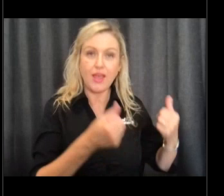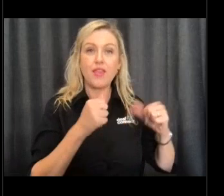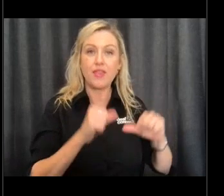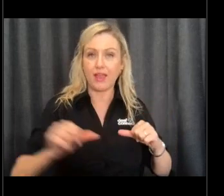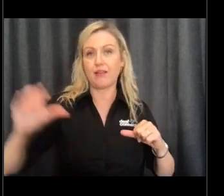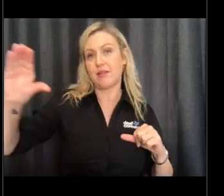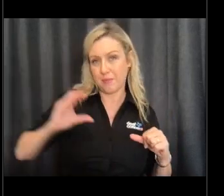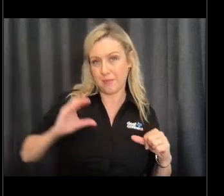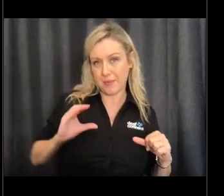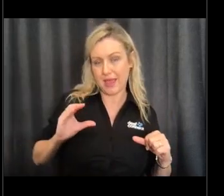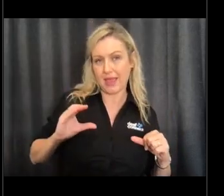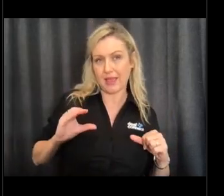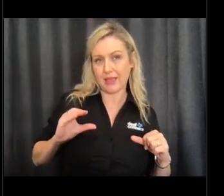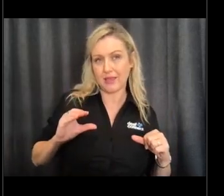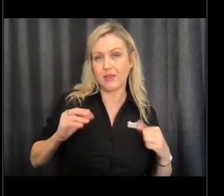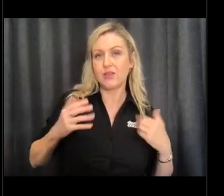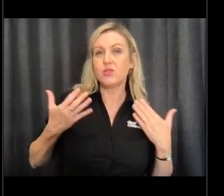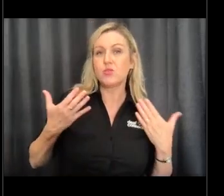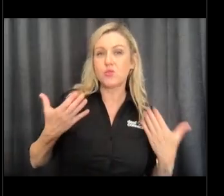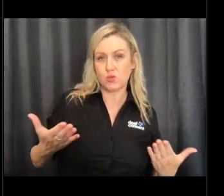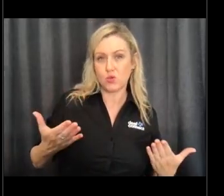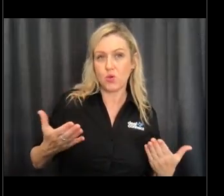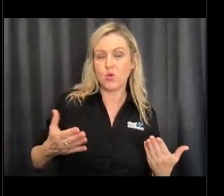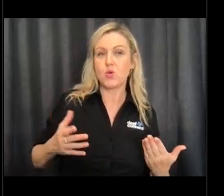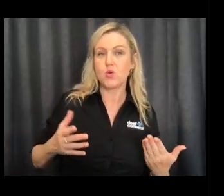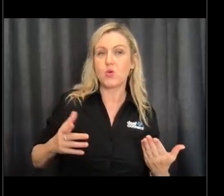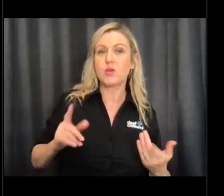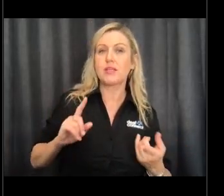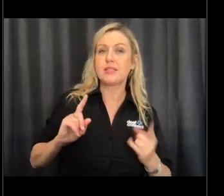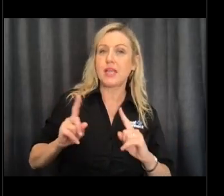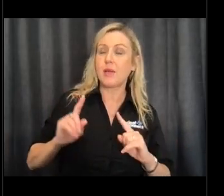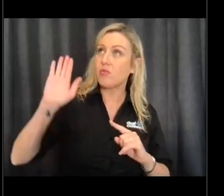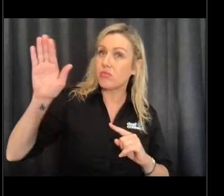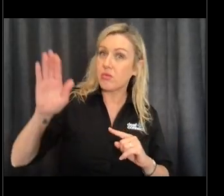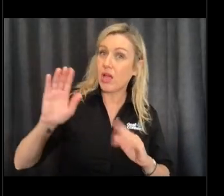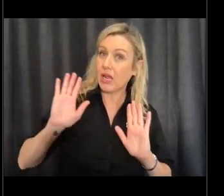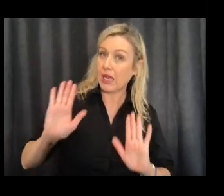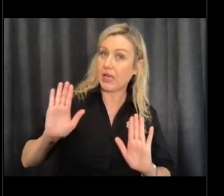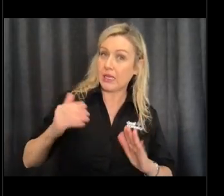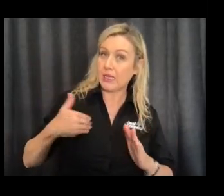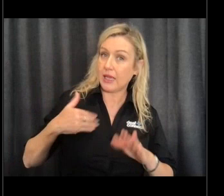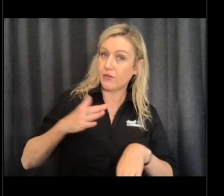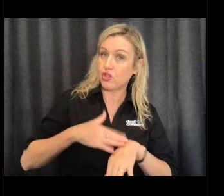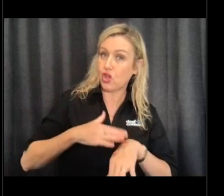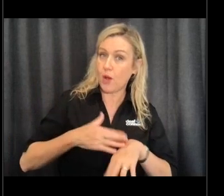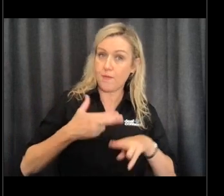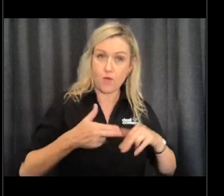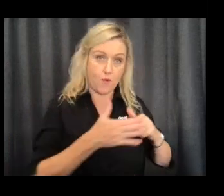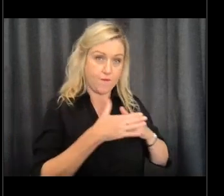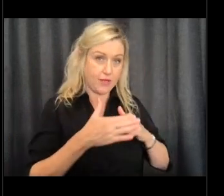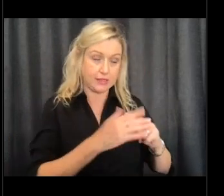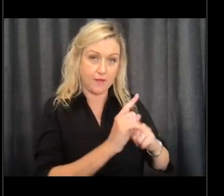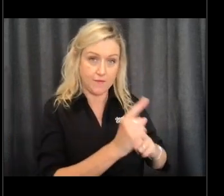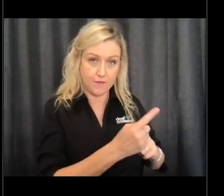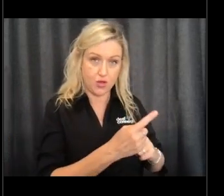you to allow you to fix the bit we're not covering and then you'll have the money to fix the bit that's covered.